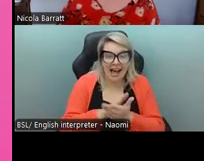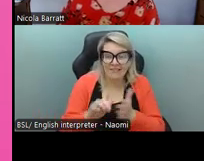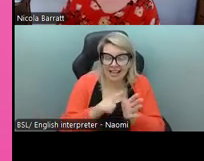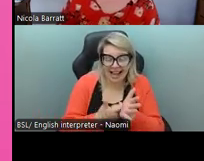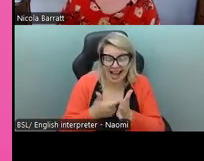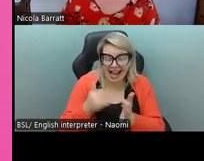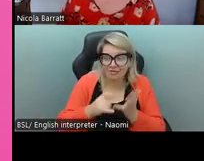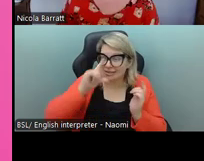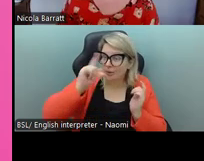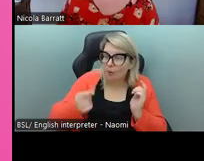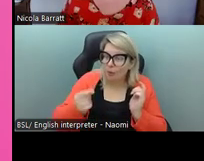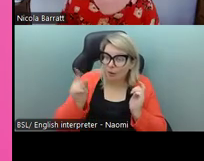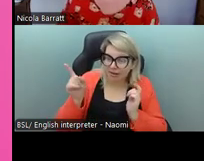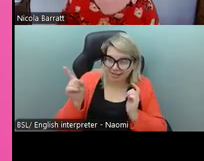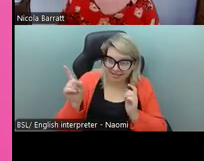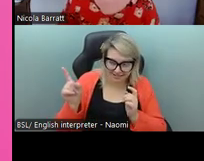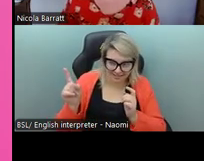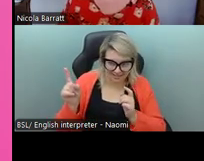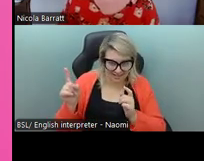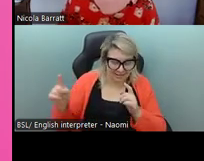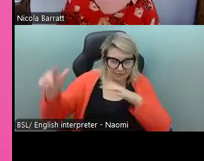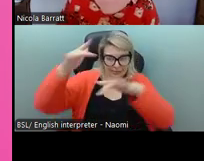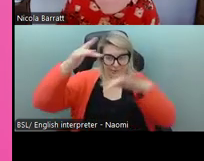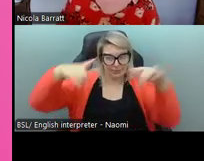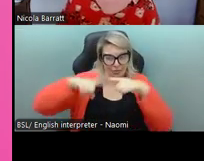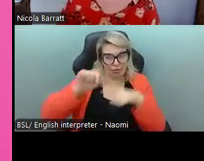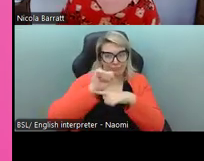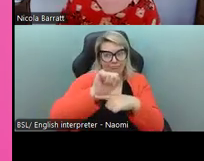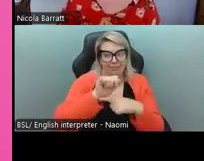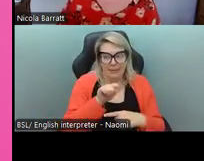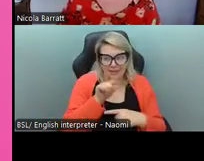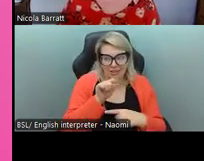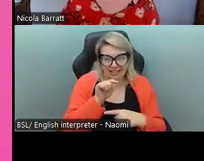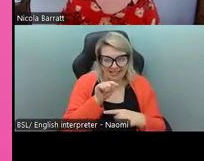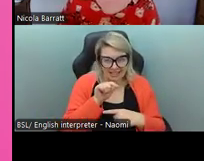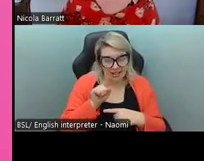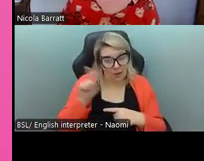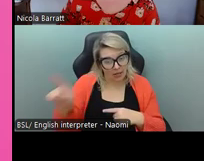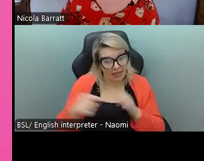that they are using to try and deter the pigeons, and they give an explanation as to why.